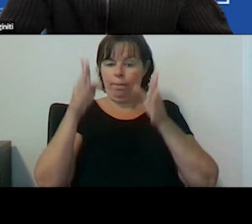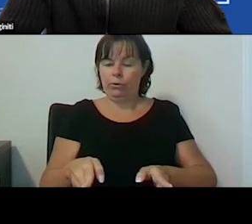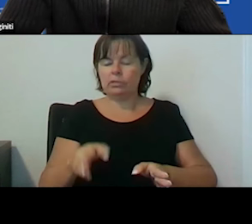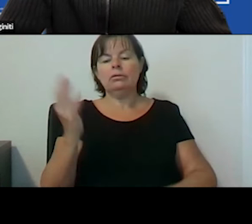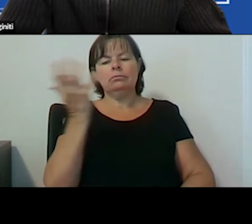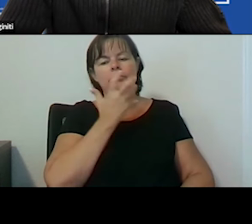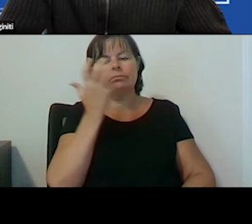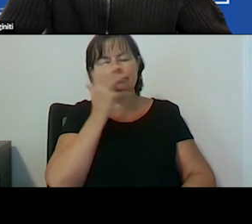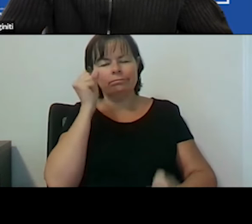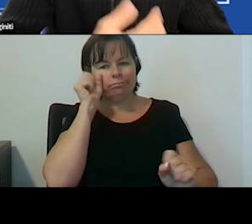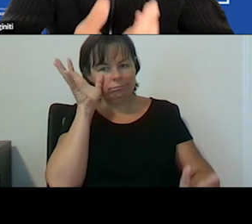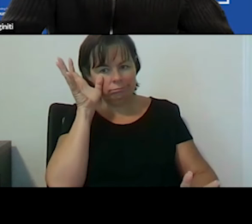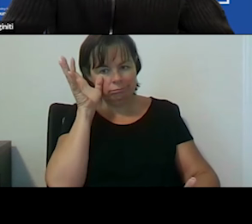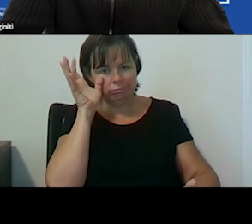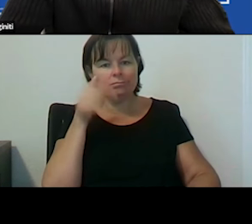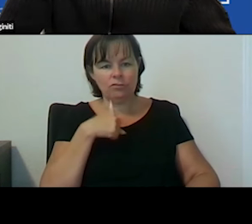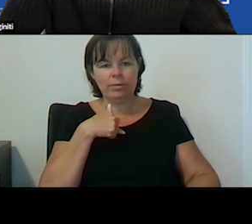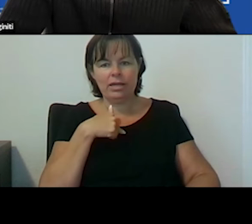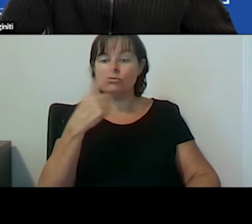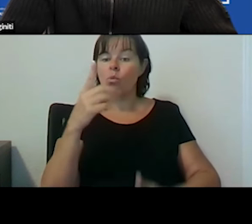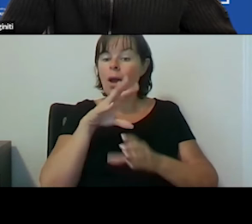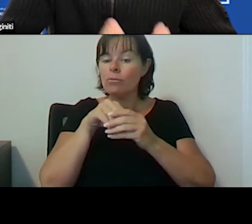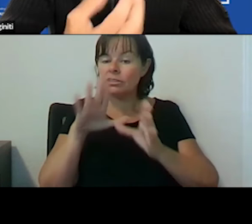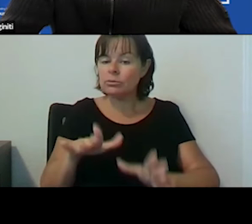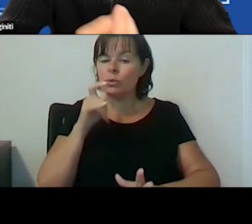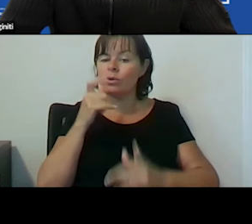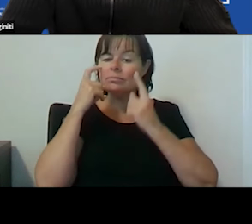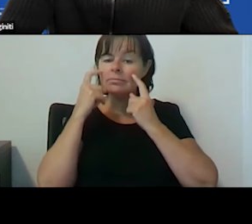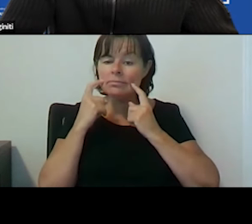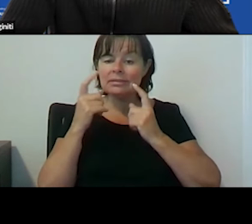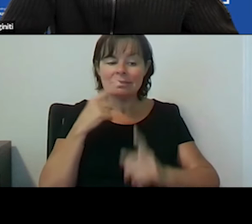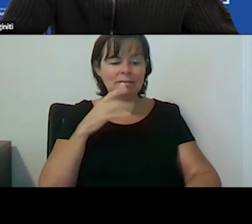was a participant one day that was crying and they said i can't believe you're talking to me